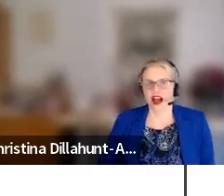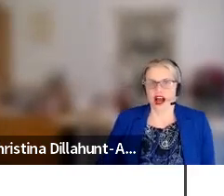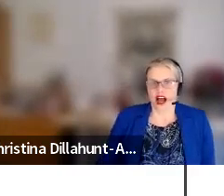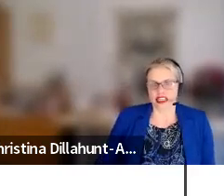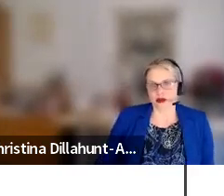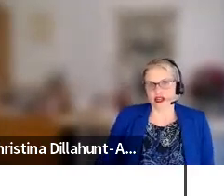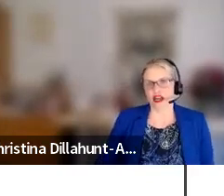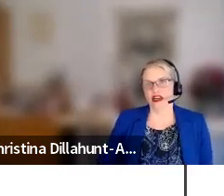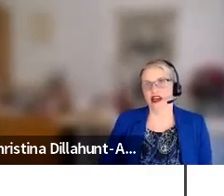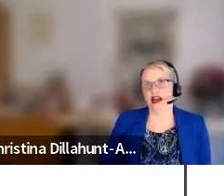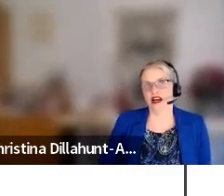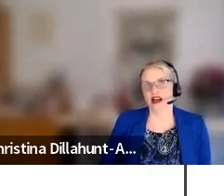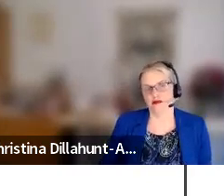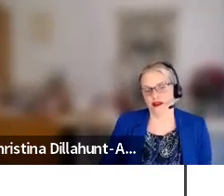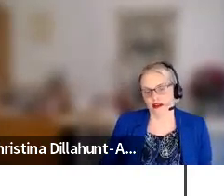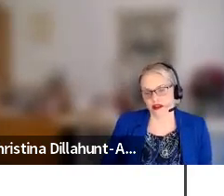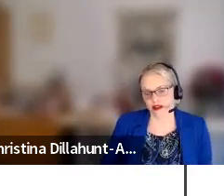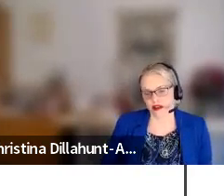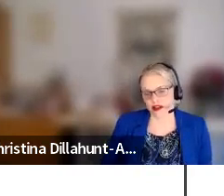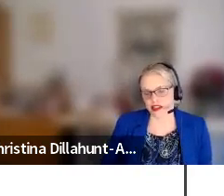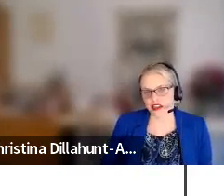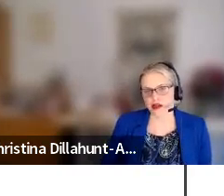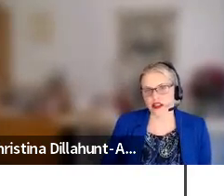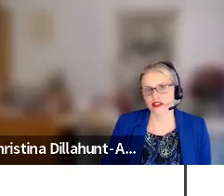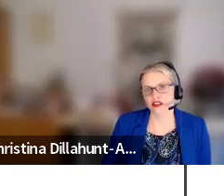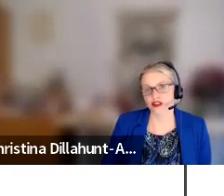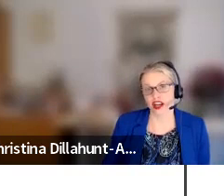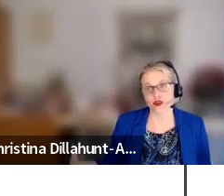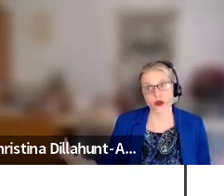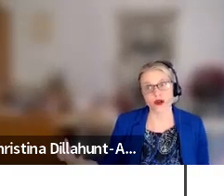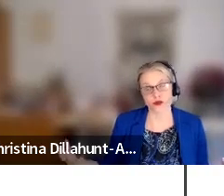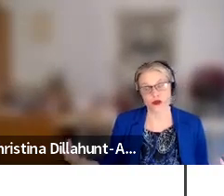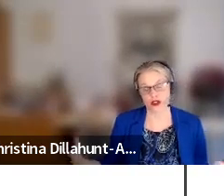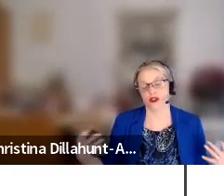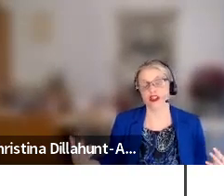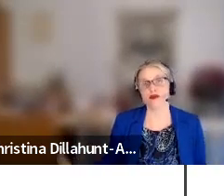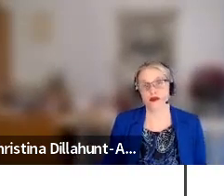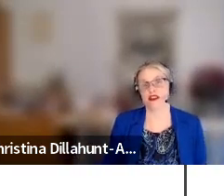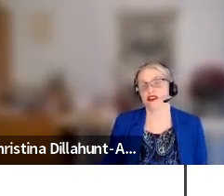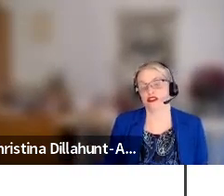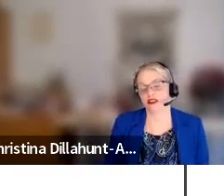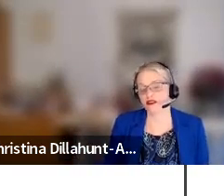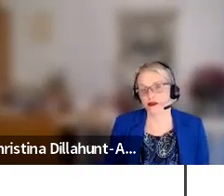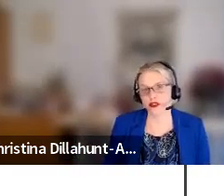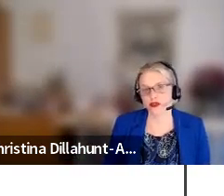but they would attack someone until their heads was swollen like a pumpkin.